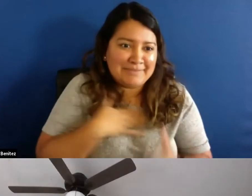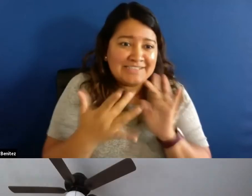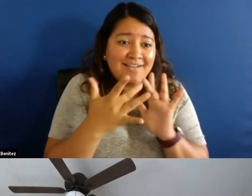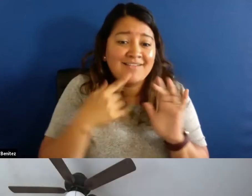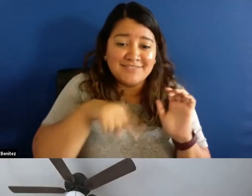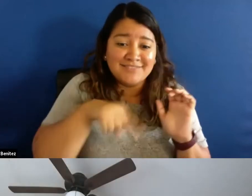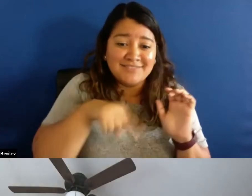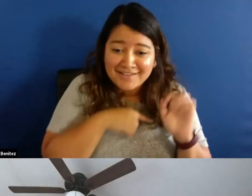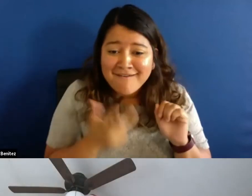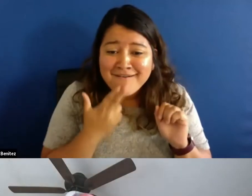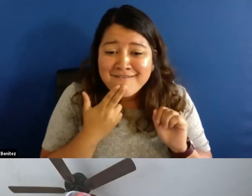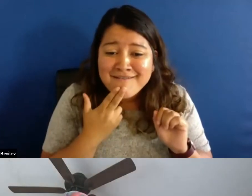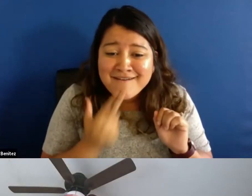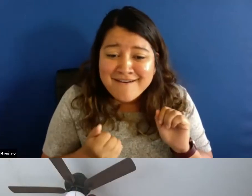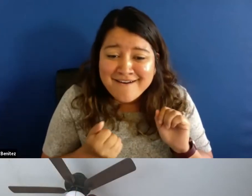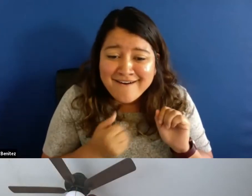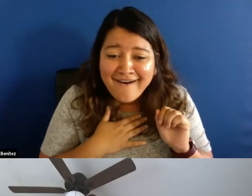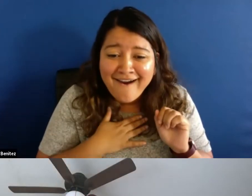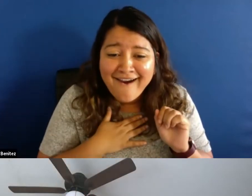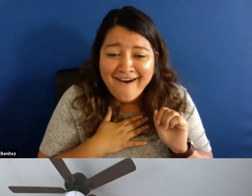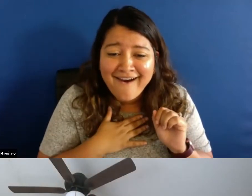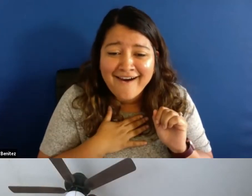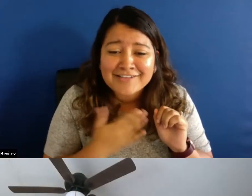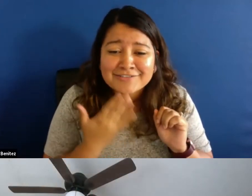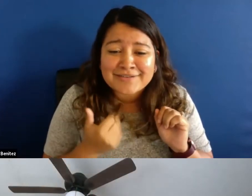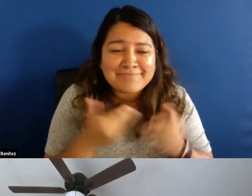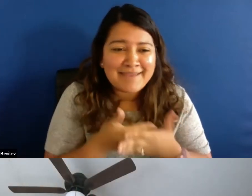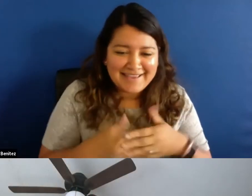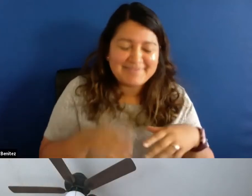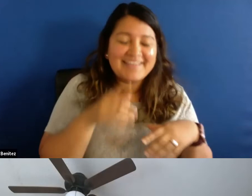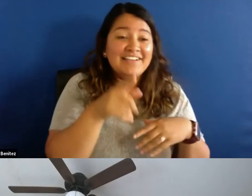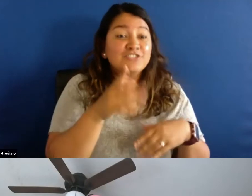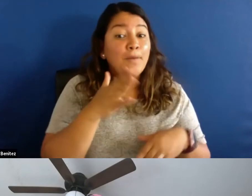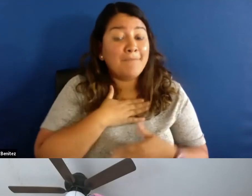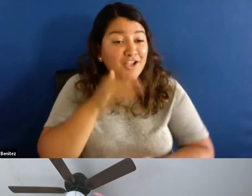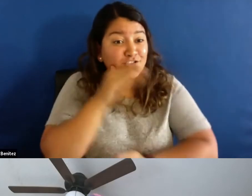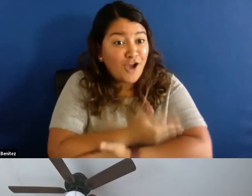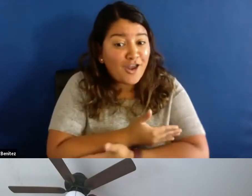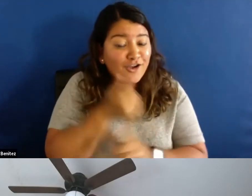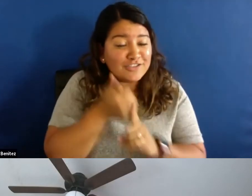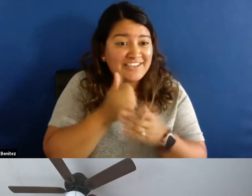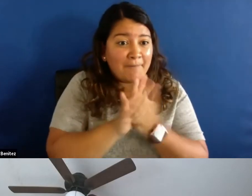and get in touch with other people so, oh look, he's so cute.